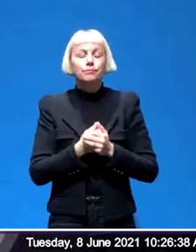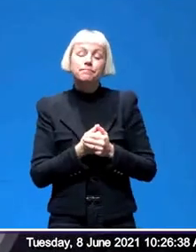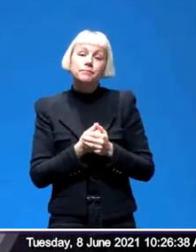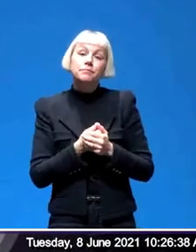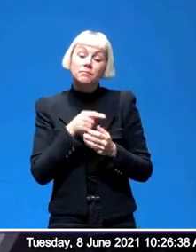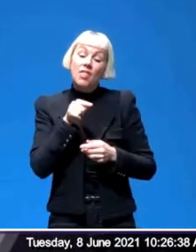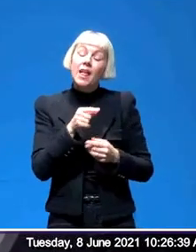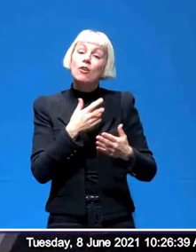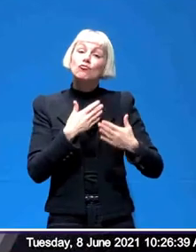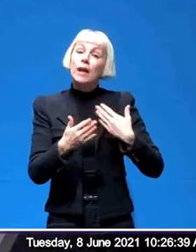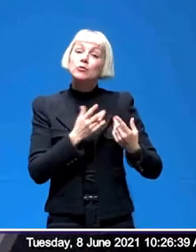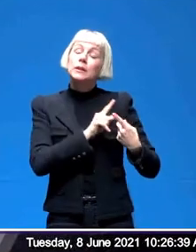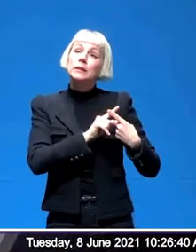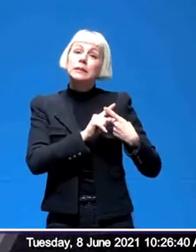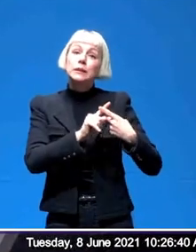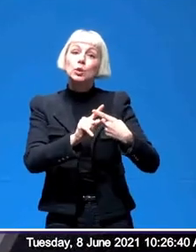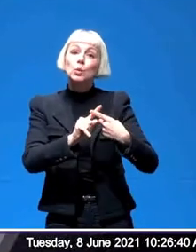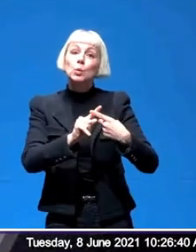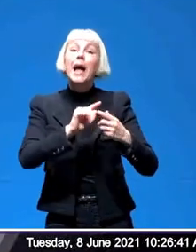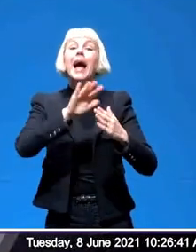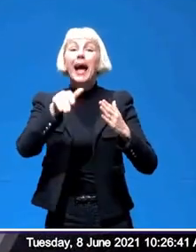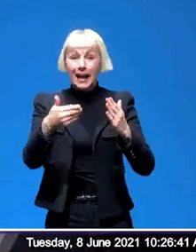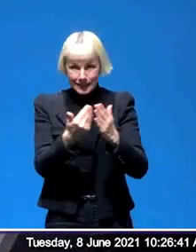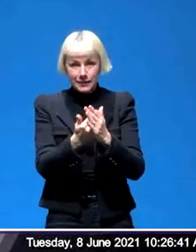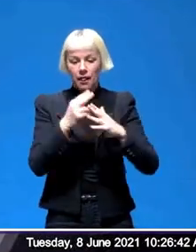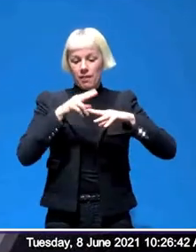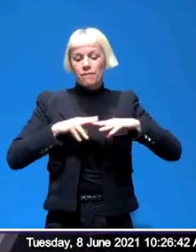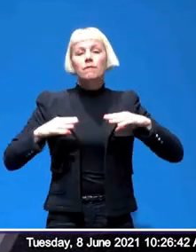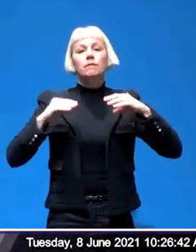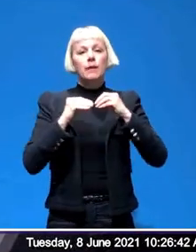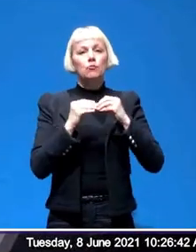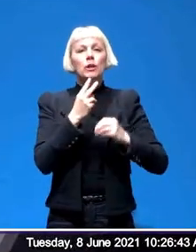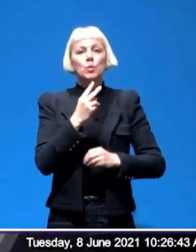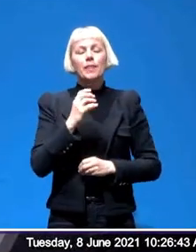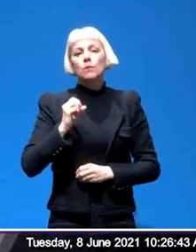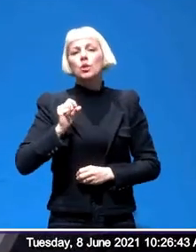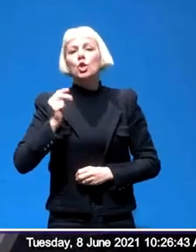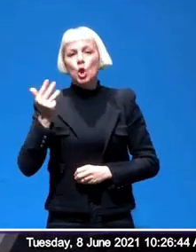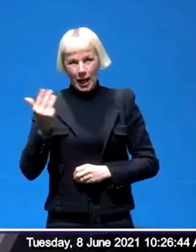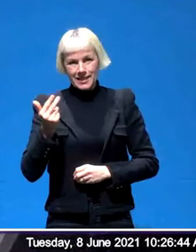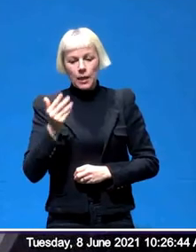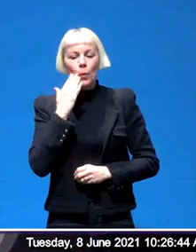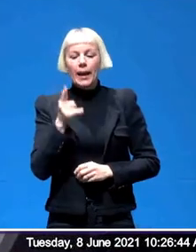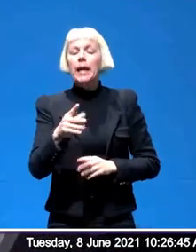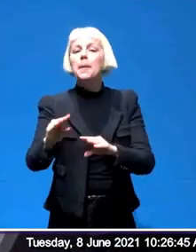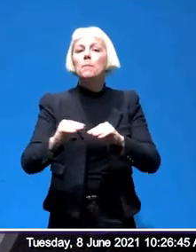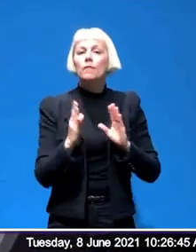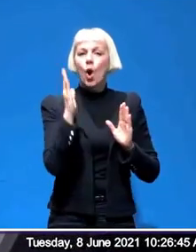out of N Street into my home in February 2019, although his finances continued